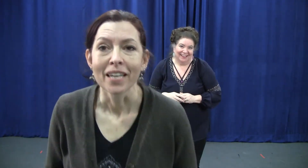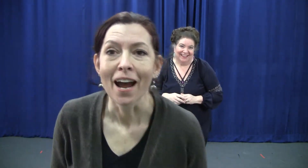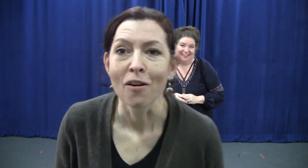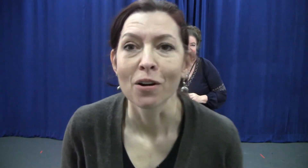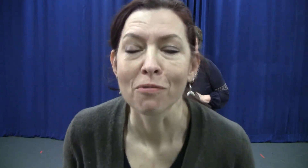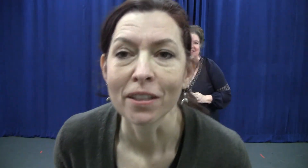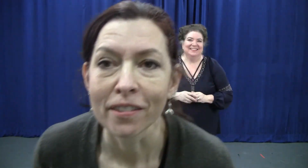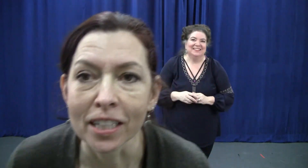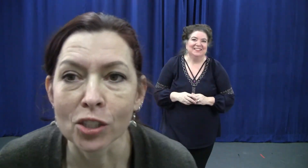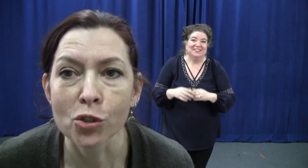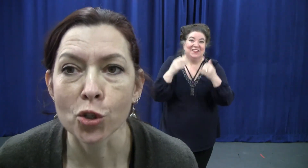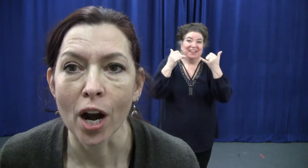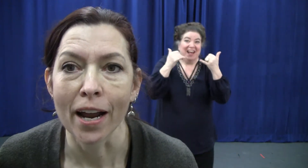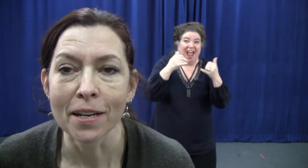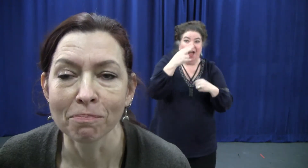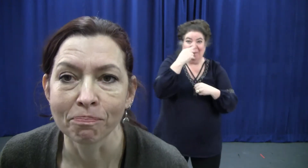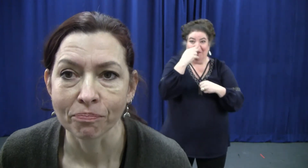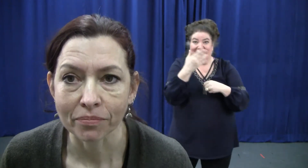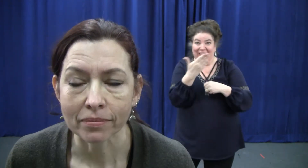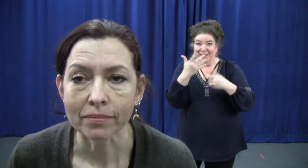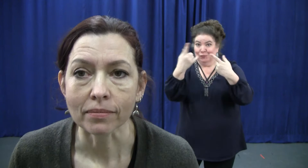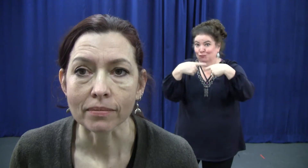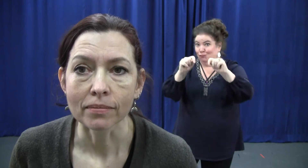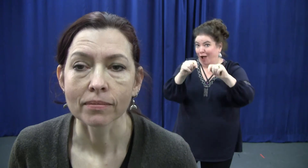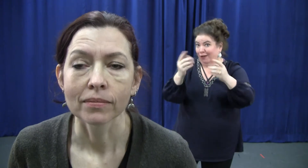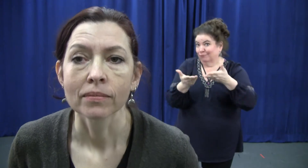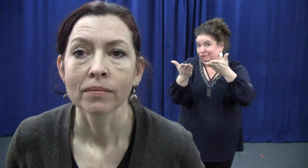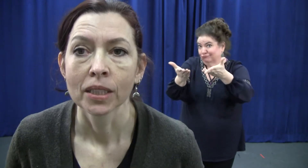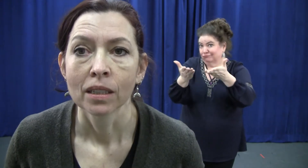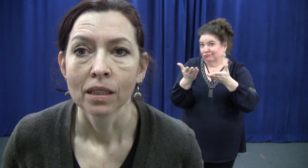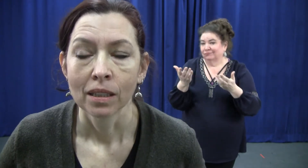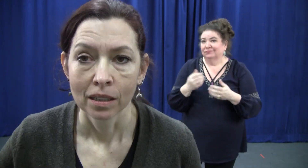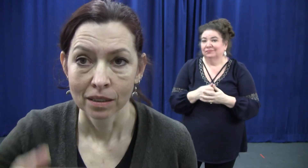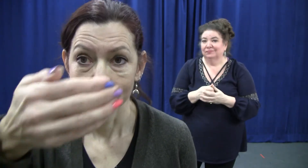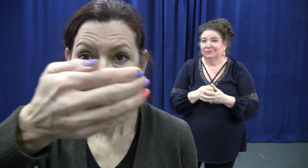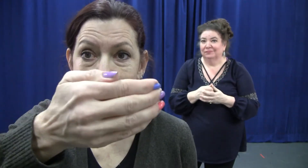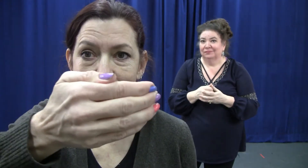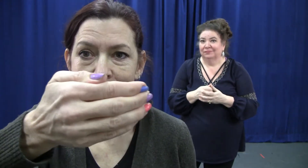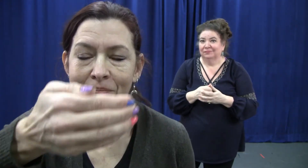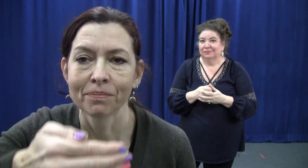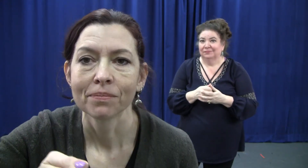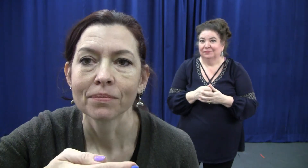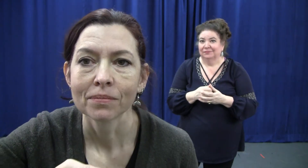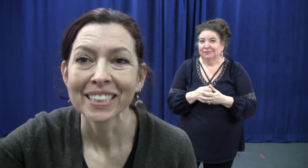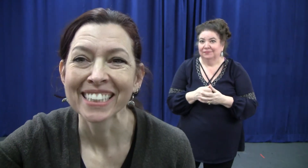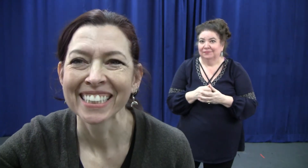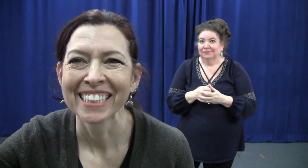Now a fun thing to try...